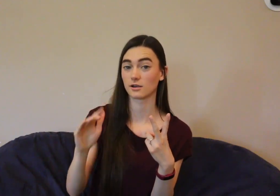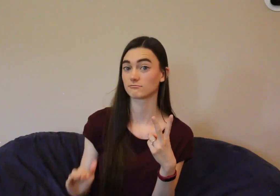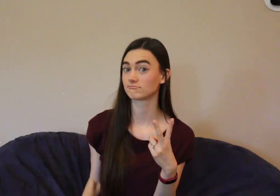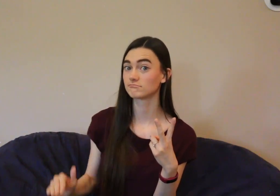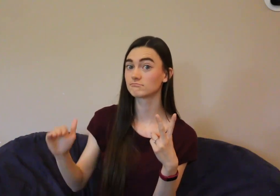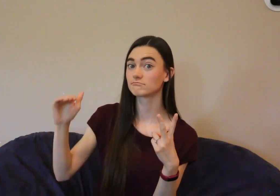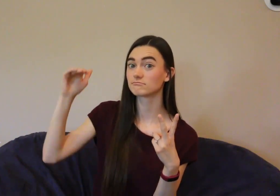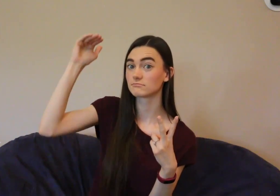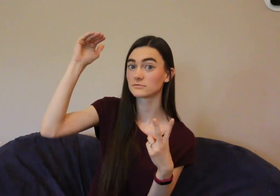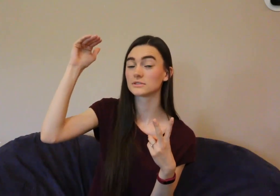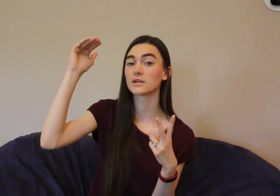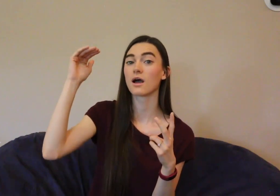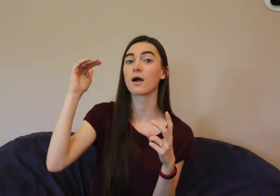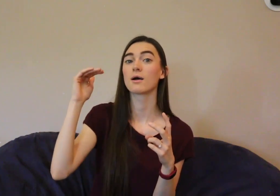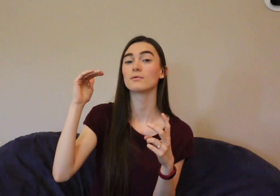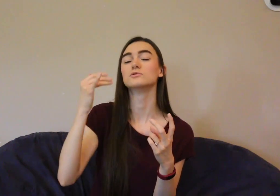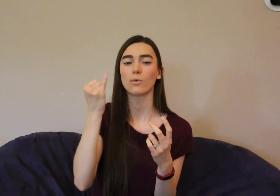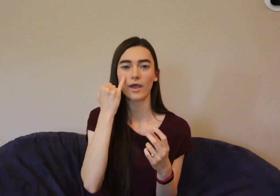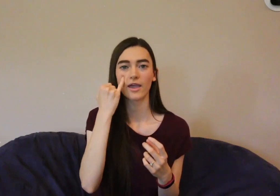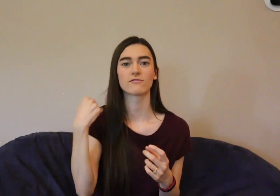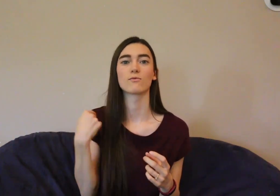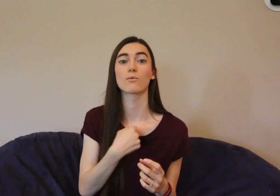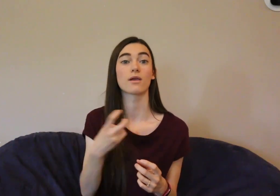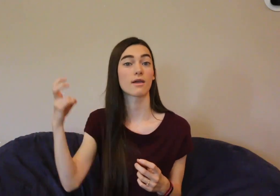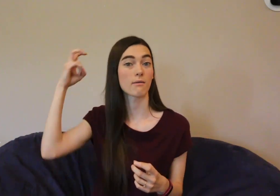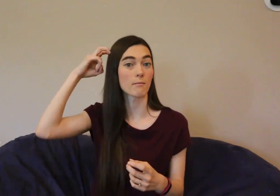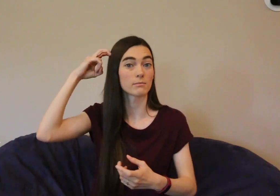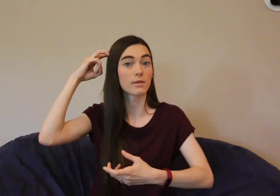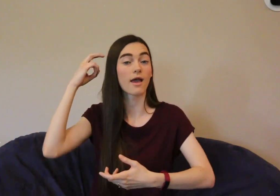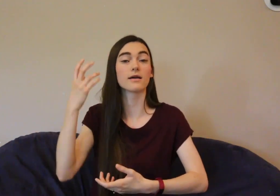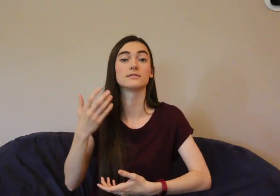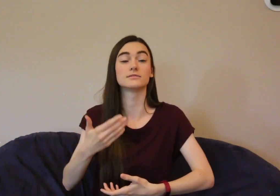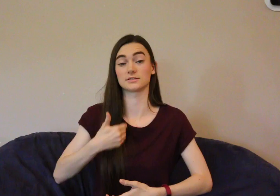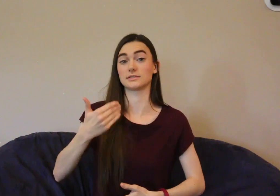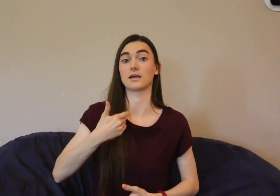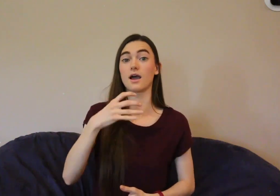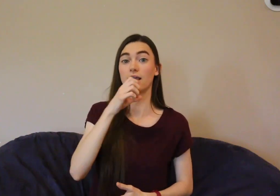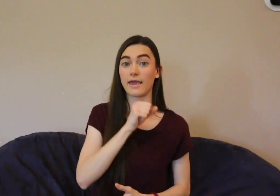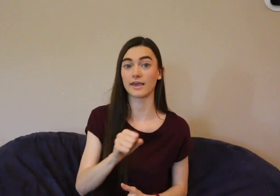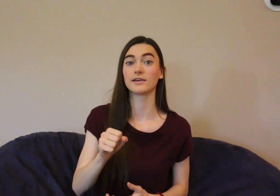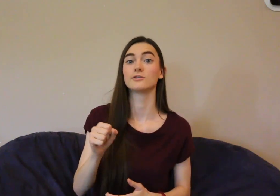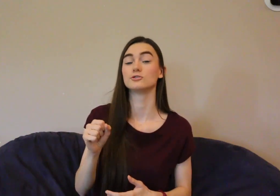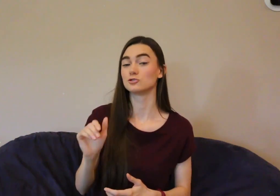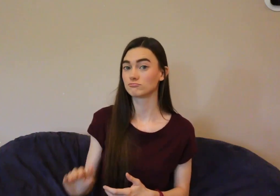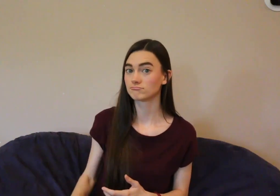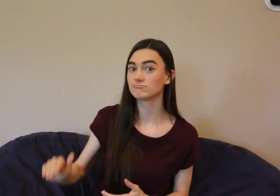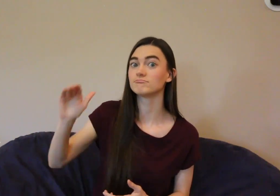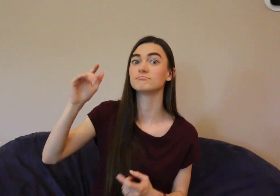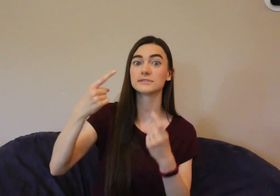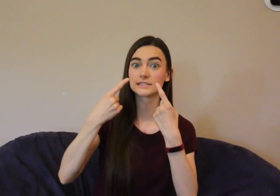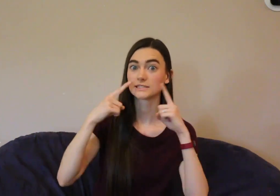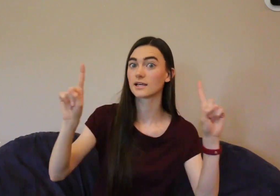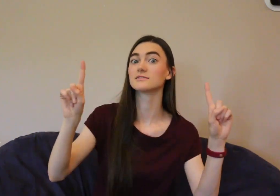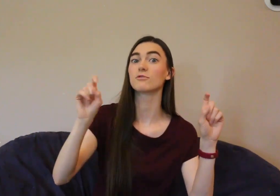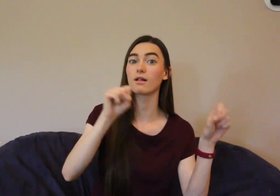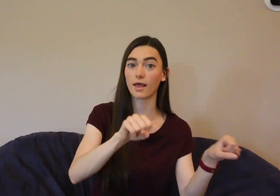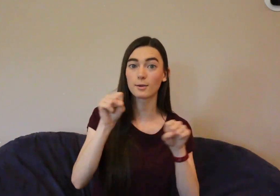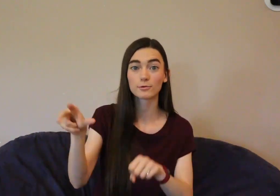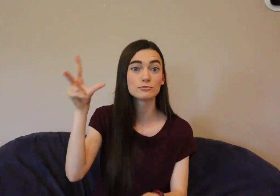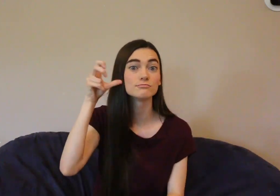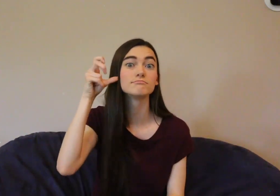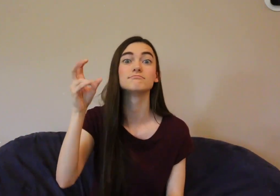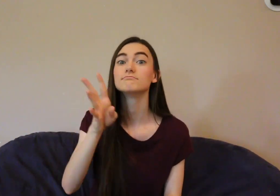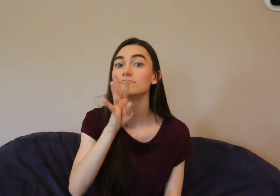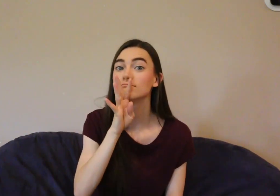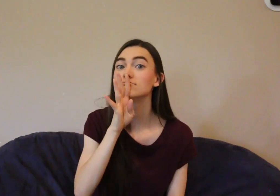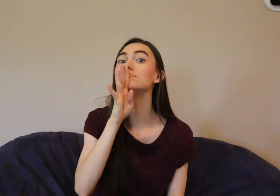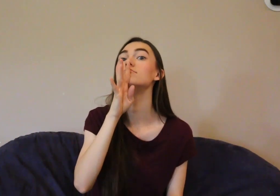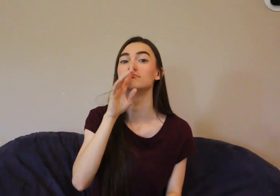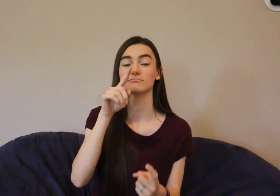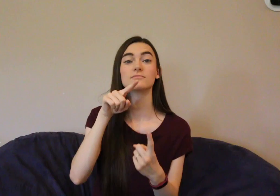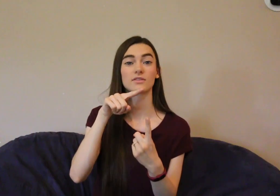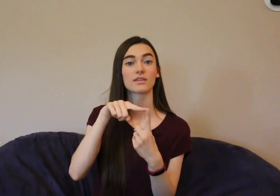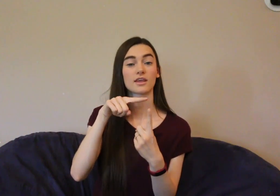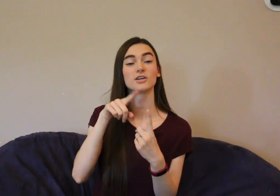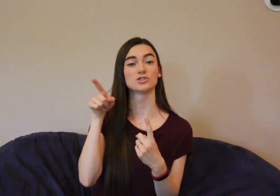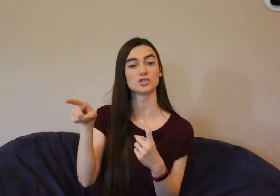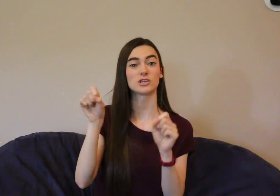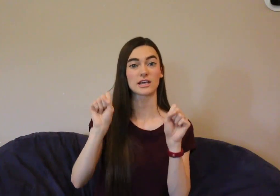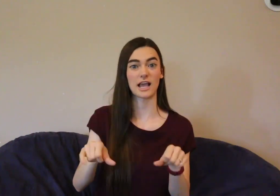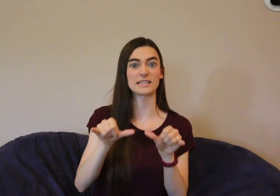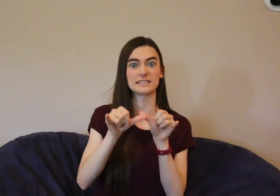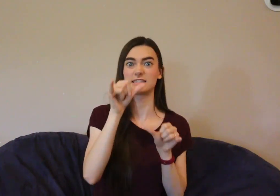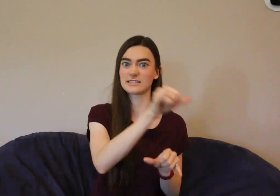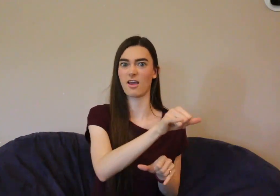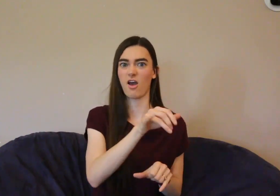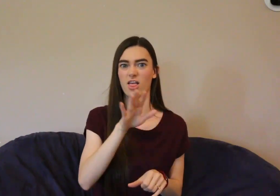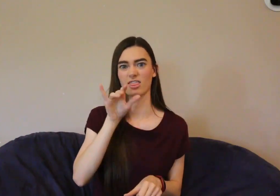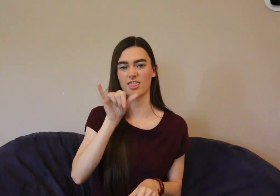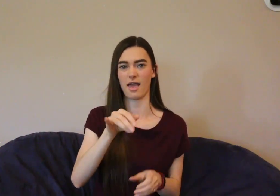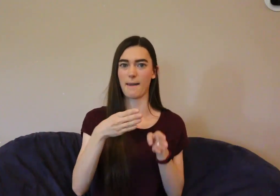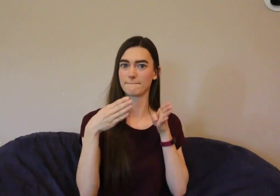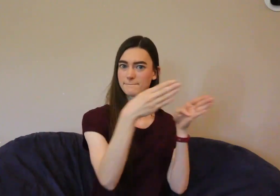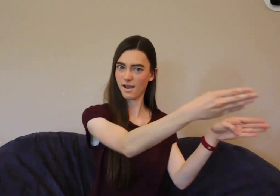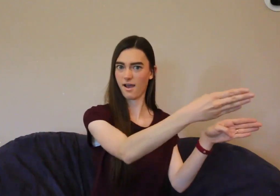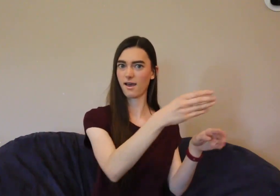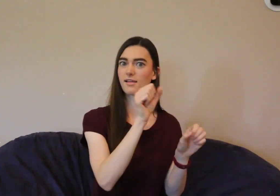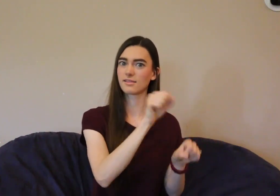If she grows up and her implant is successful and she is able to hear and speak, she can stay on that path.